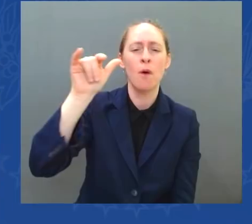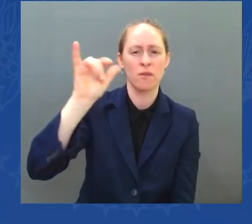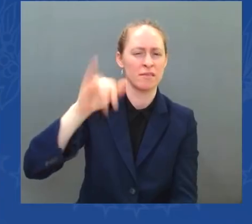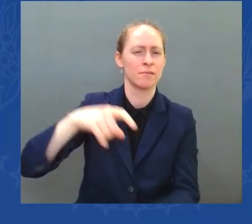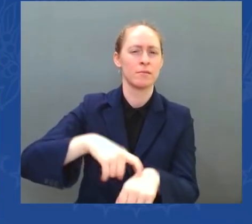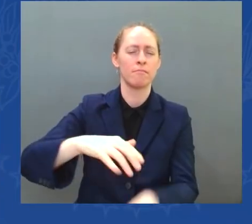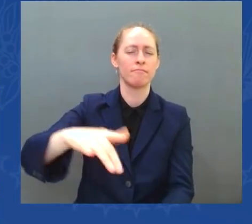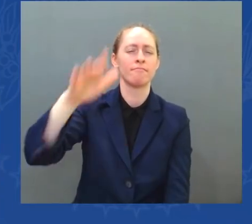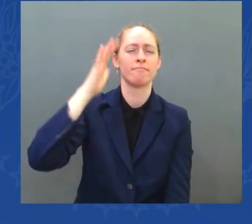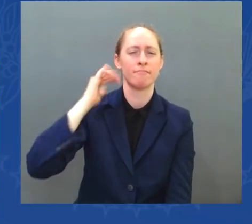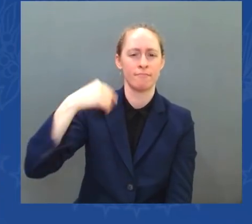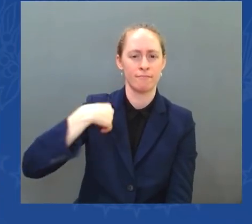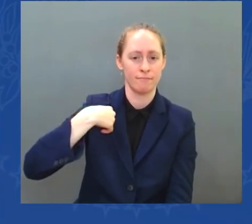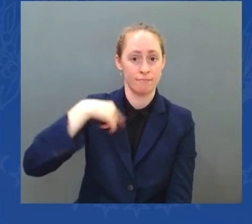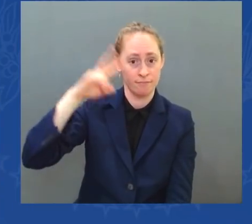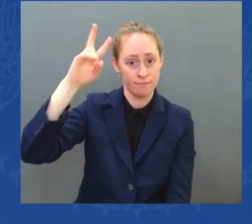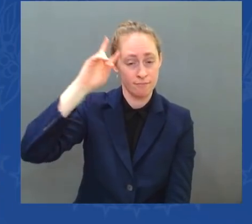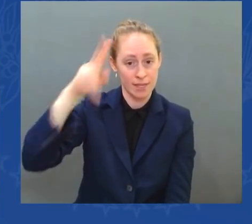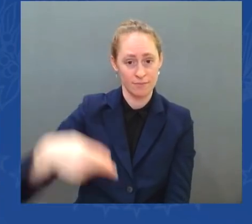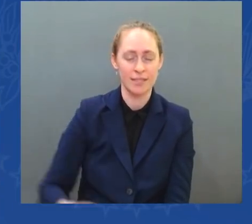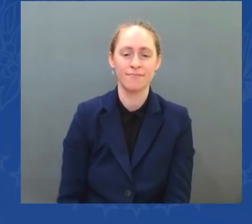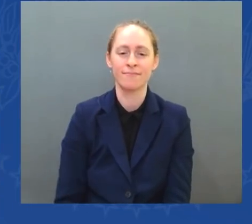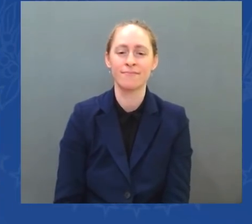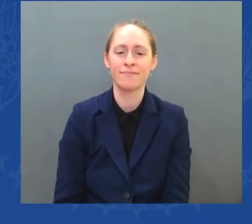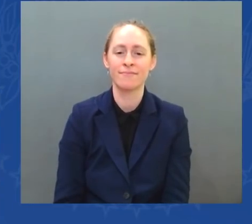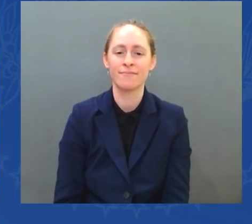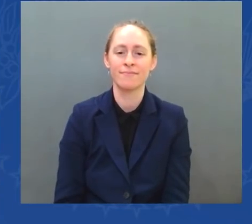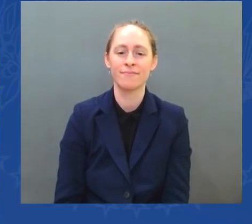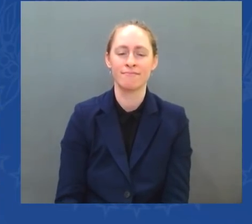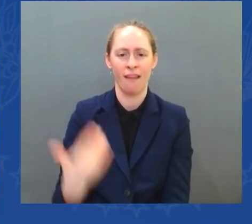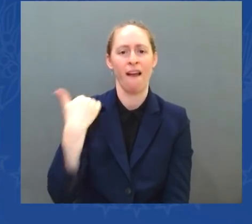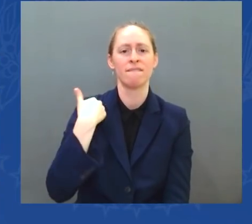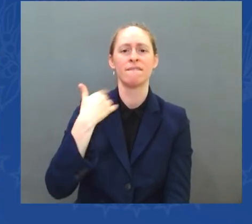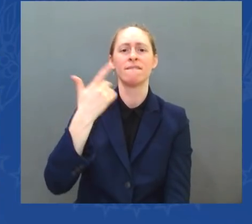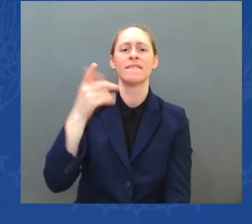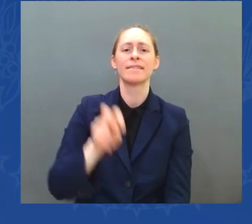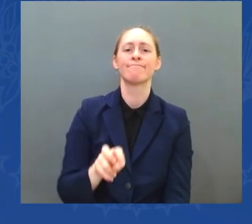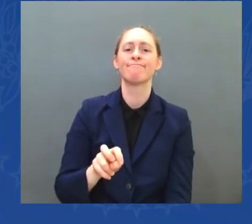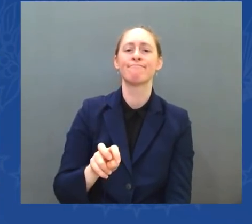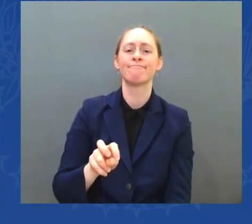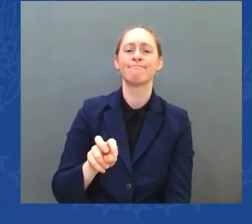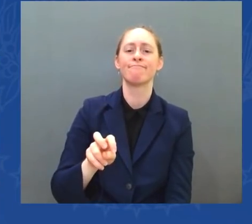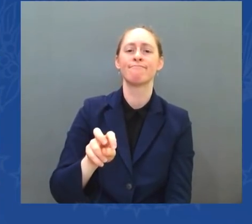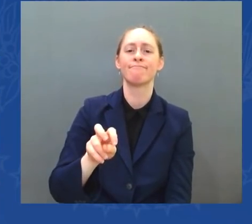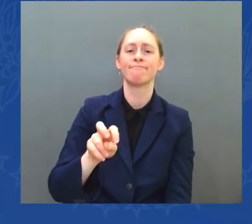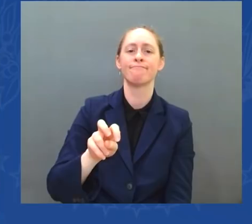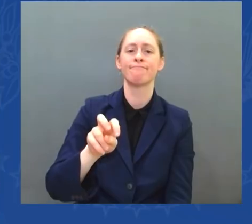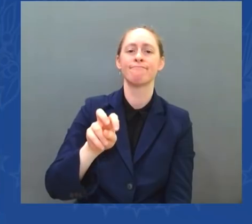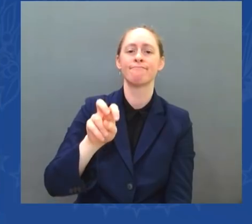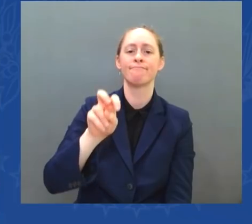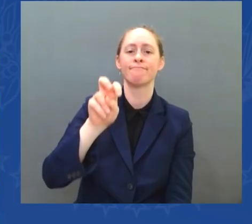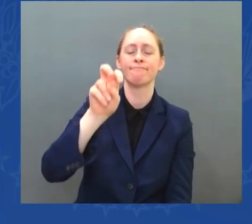"out of order, will be fixed in two weeks." Not a joke. The United States of America,